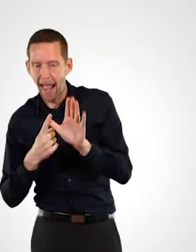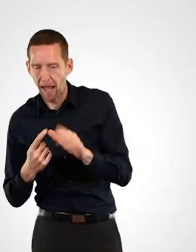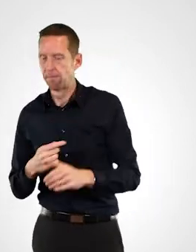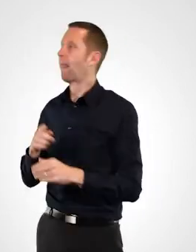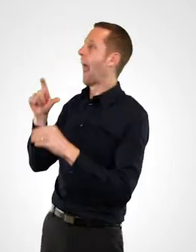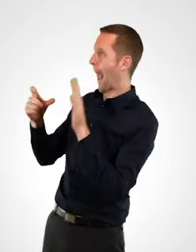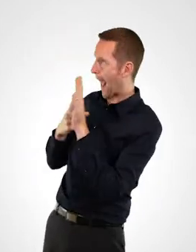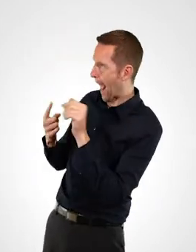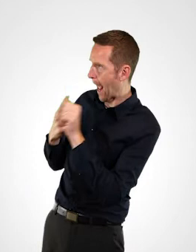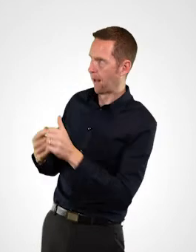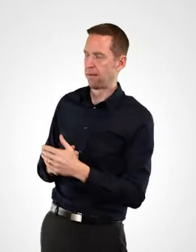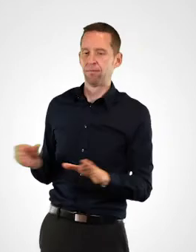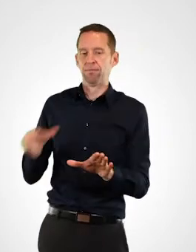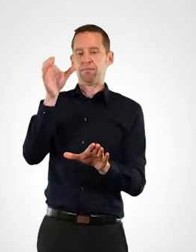"Ka". Mmm-hmm.